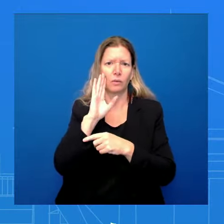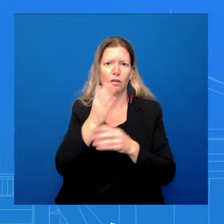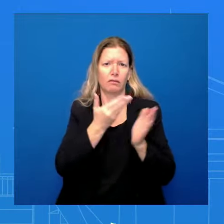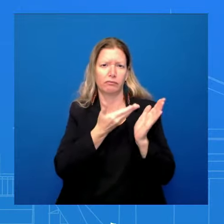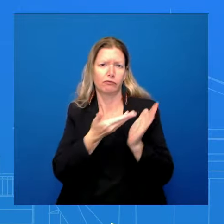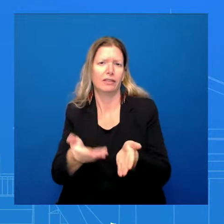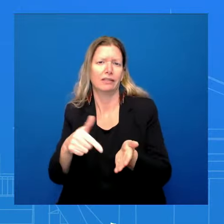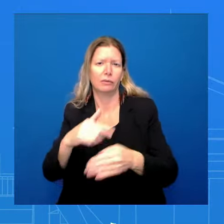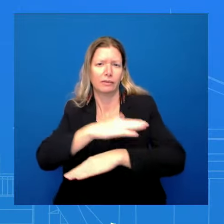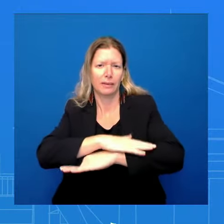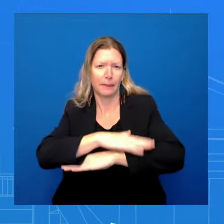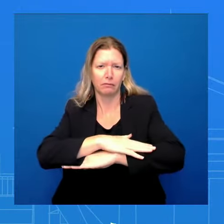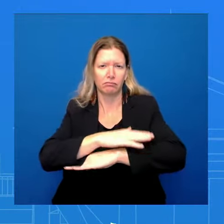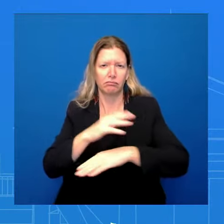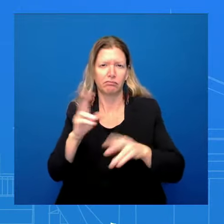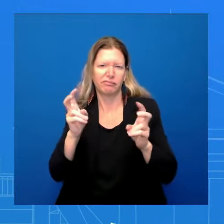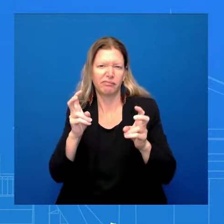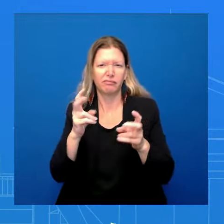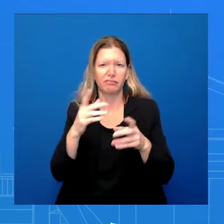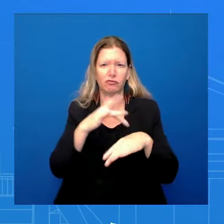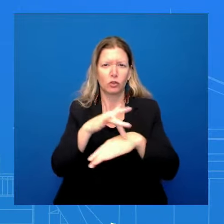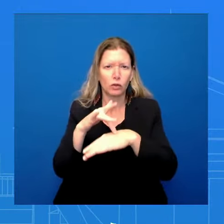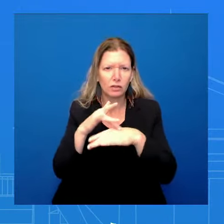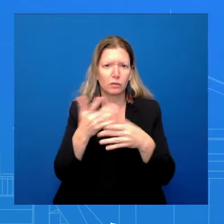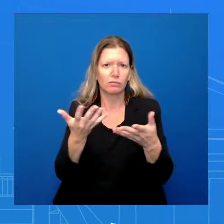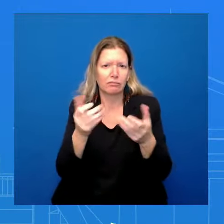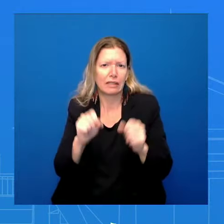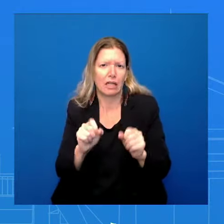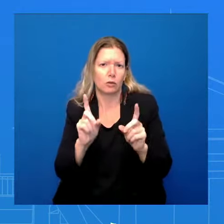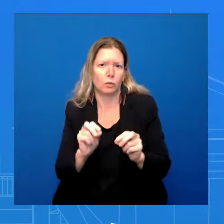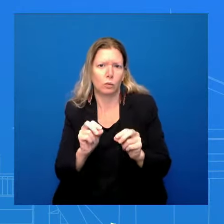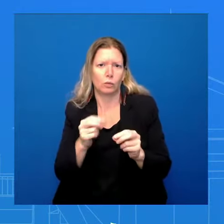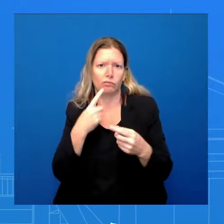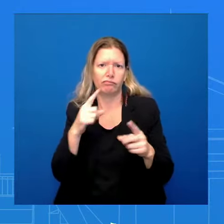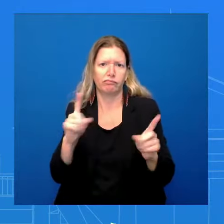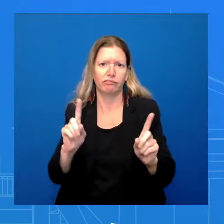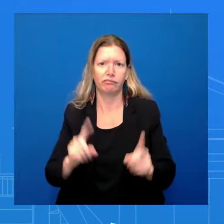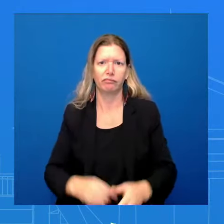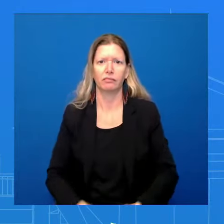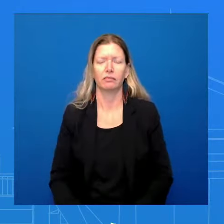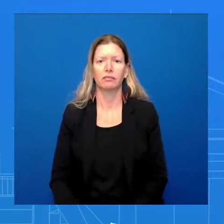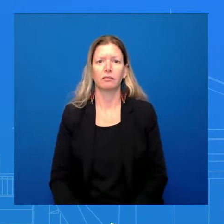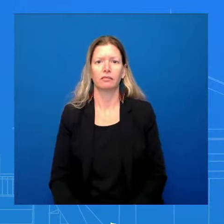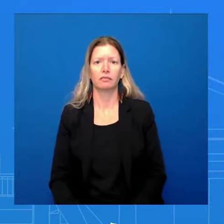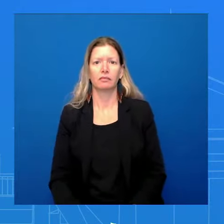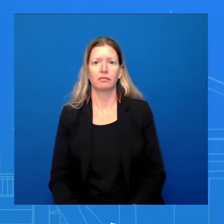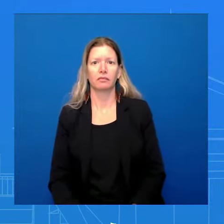The Press: Jake, I -- apologies if I missed it. But is the President not participating in Wednesday's Climate Summit?